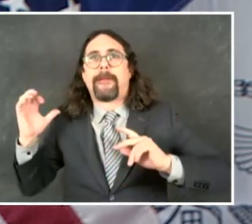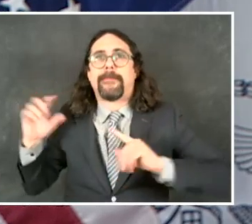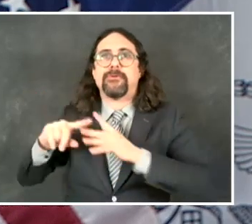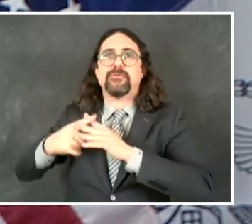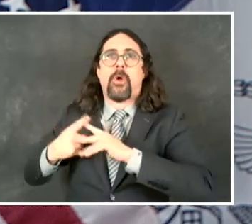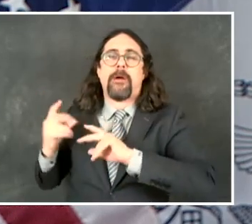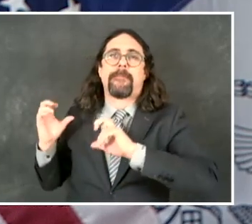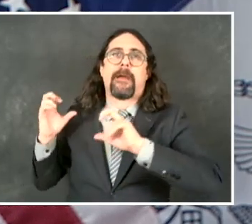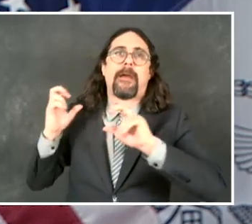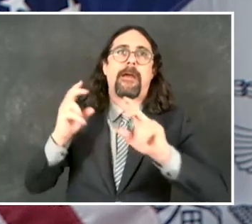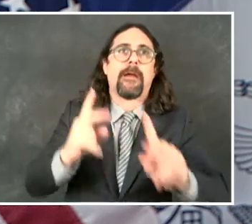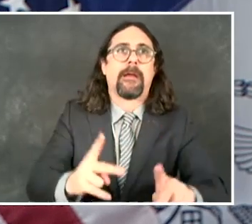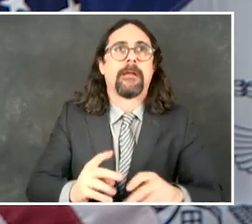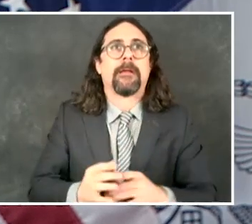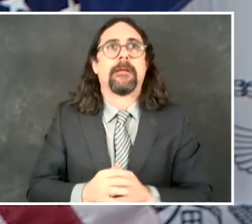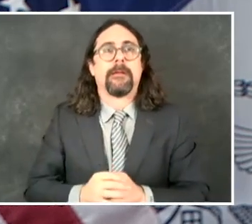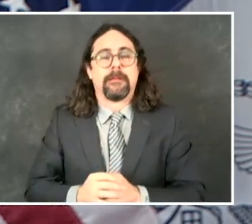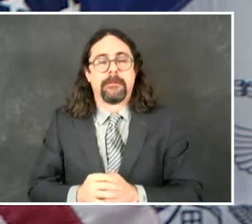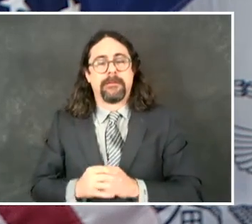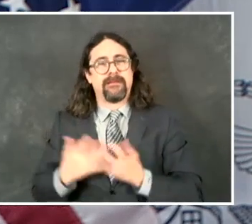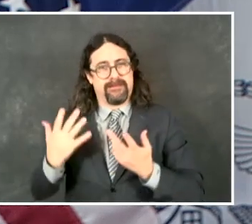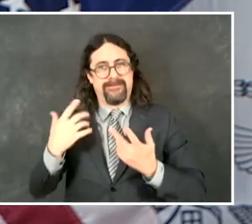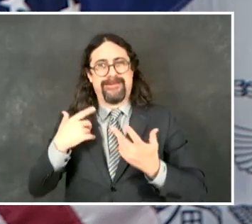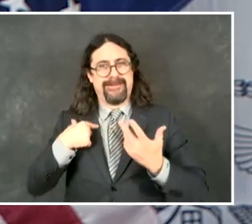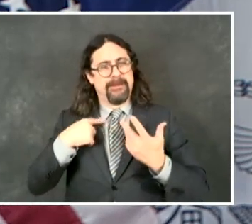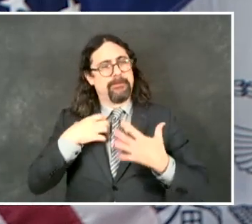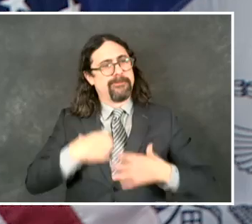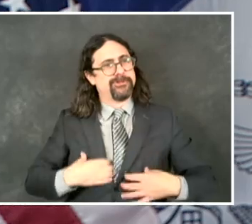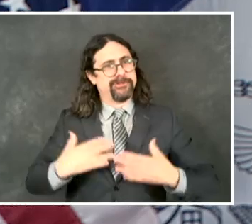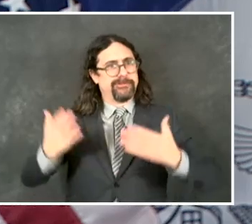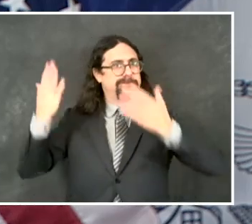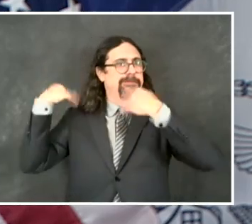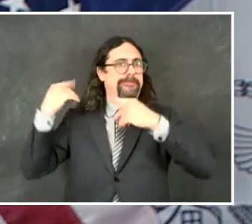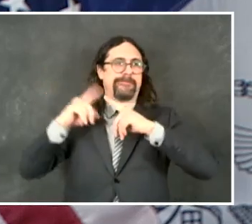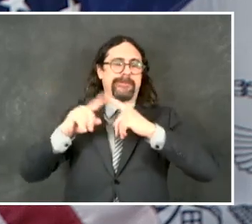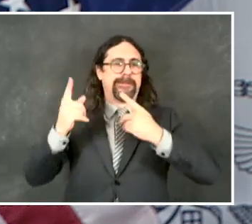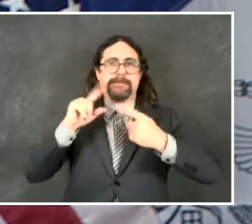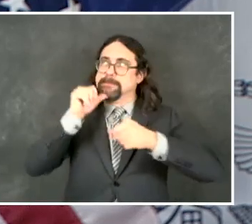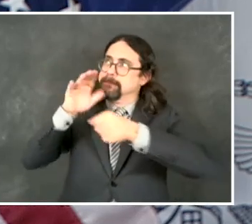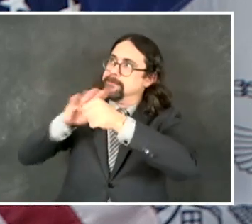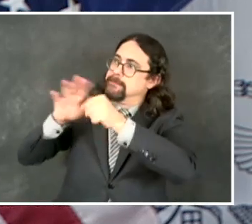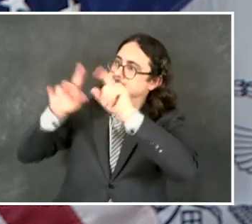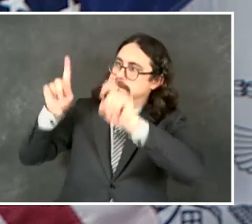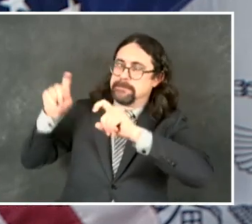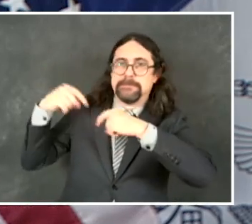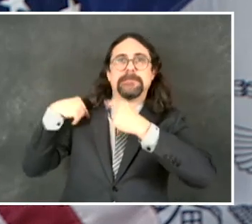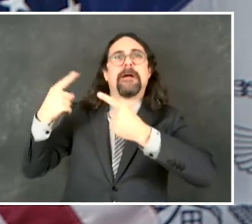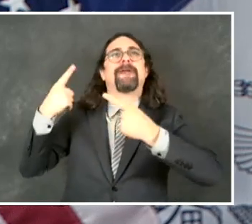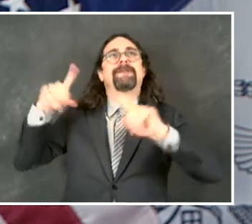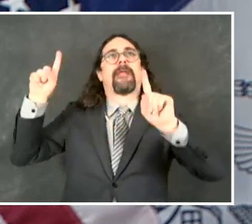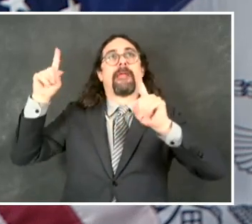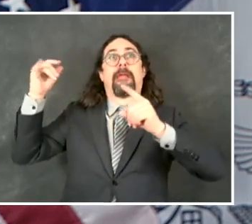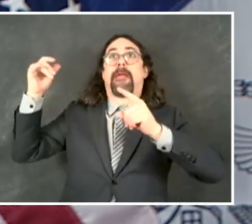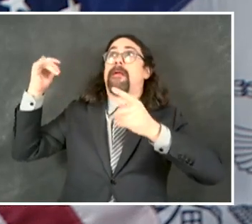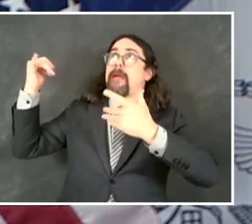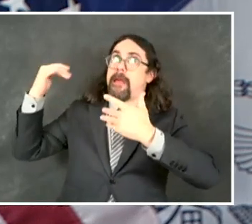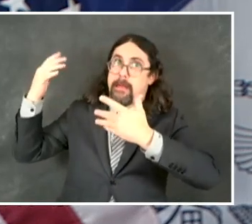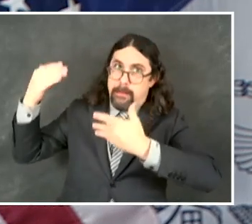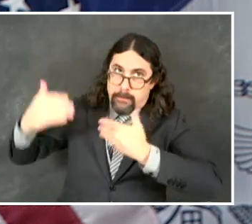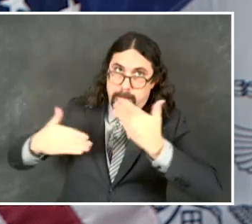WE KN EWTHE TESTING PIECE OF THE EQUATION WAS A CHALLENGE BECASEU WE'VE ALWAYS STRUGGLED TO THAVEHE TESTING CAPACITY WE NEEDED FROM